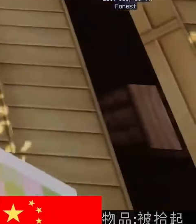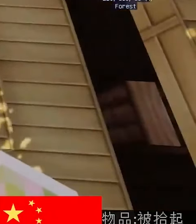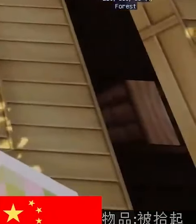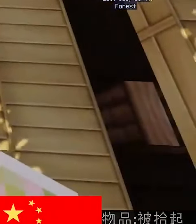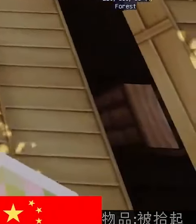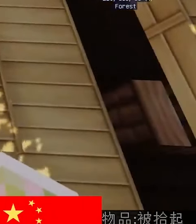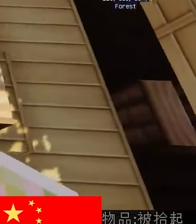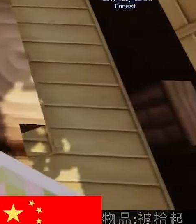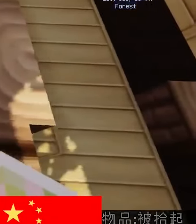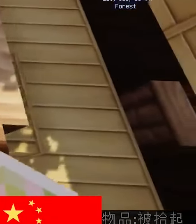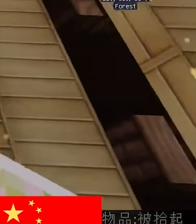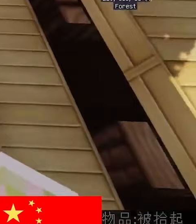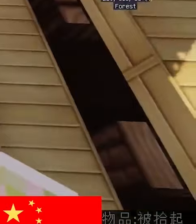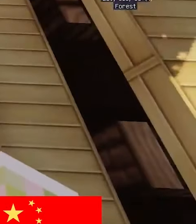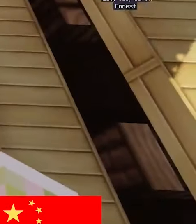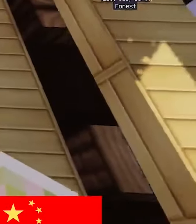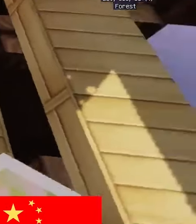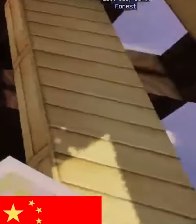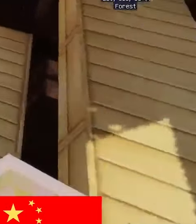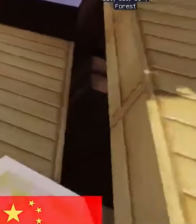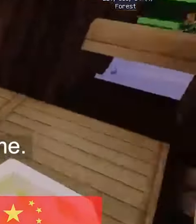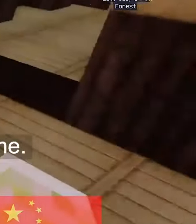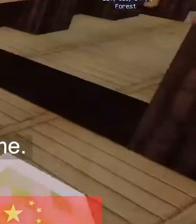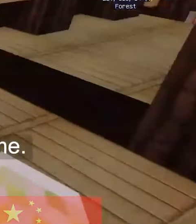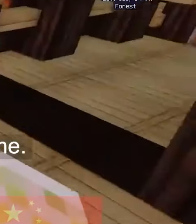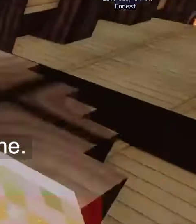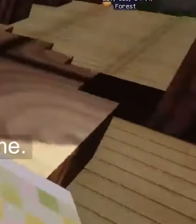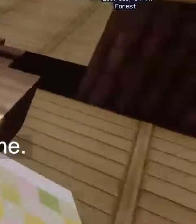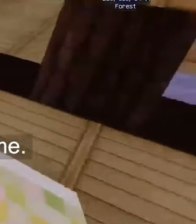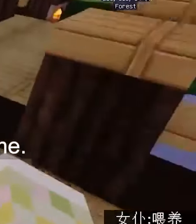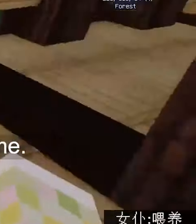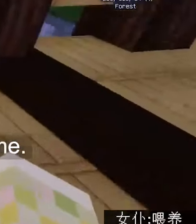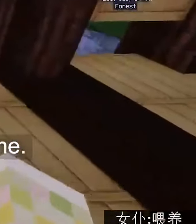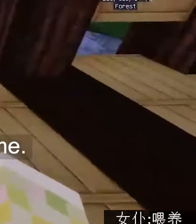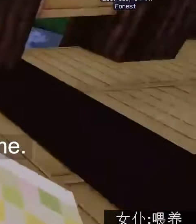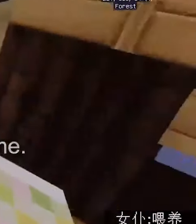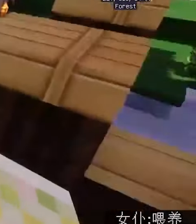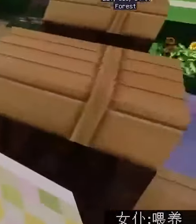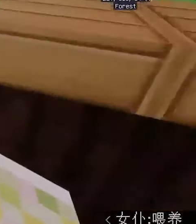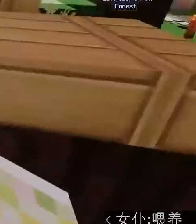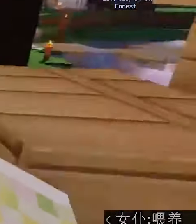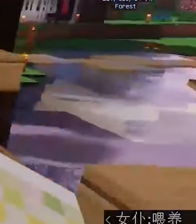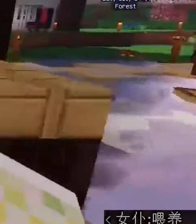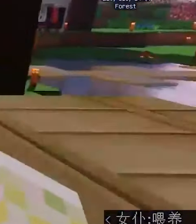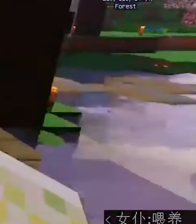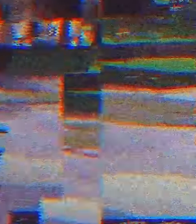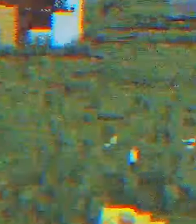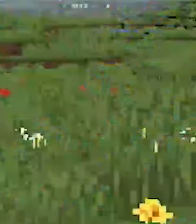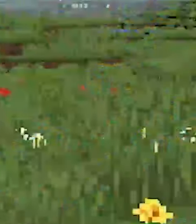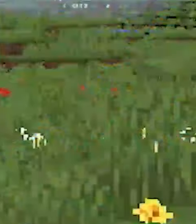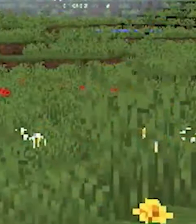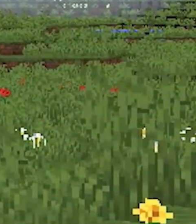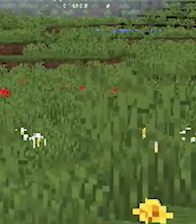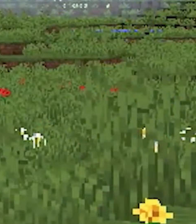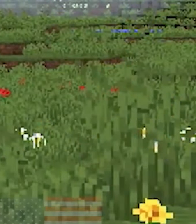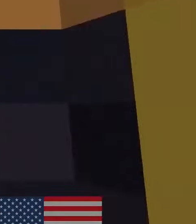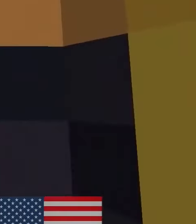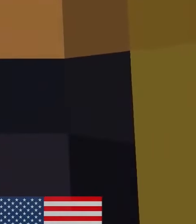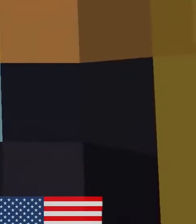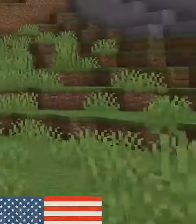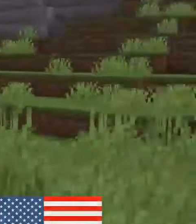THAT.